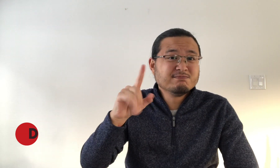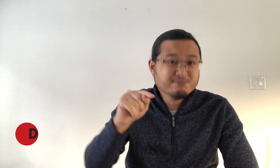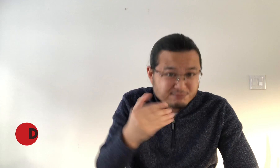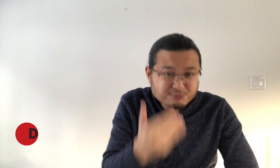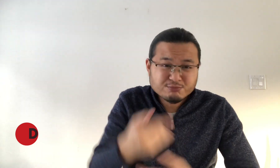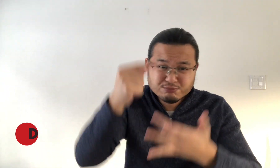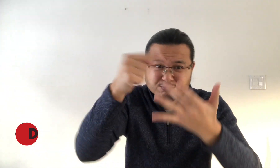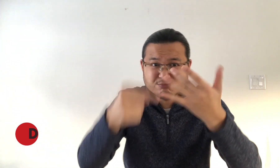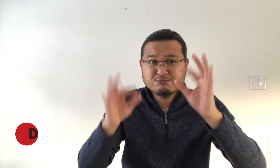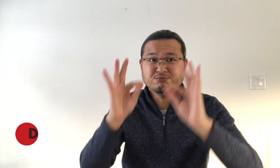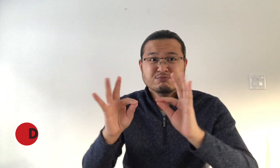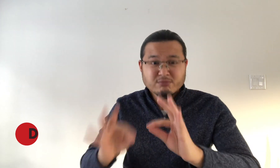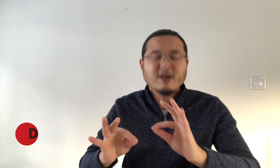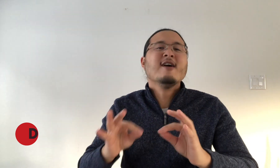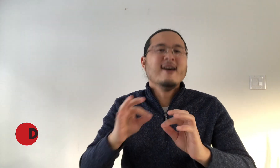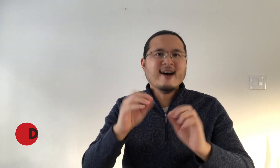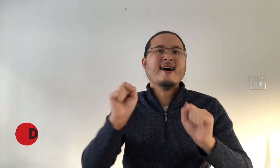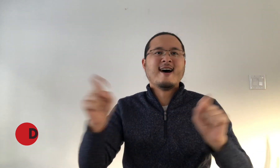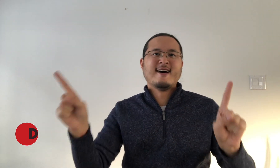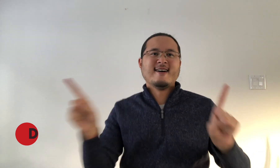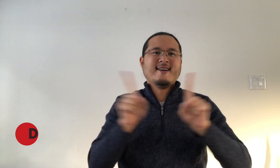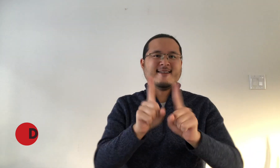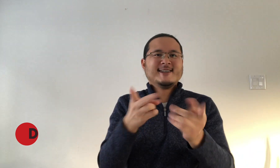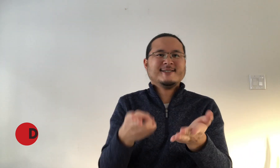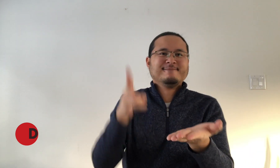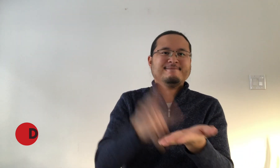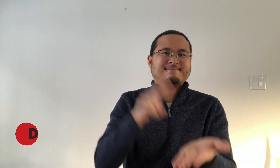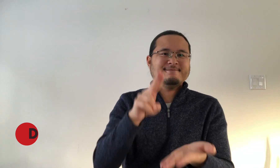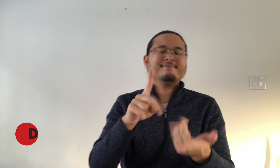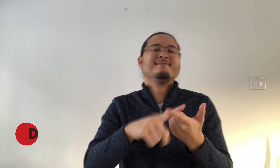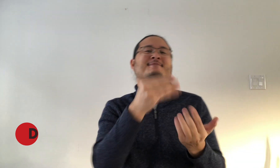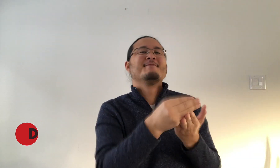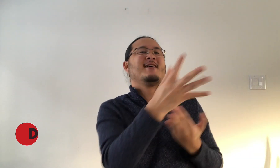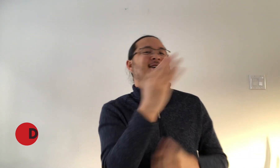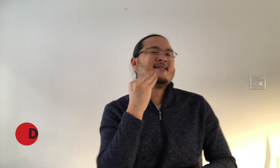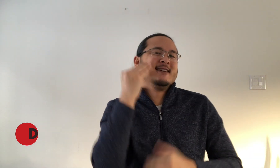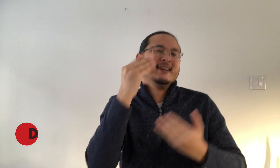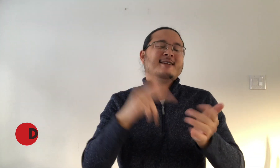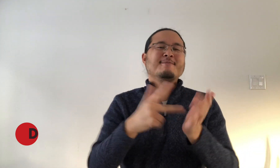they can assist you with buying a home. This makes it easier